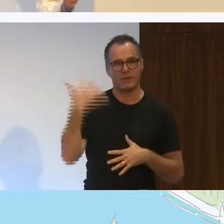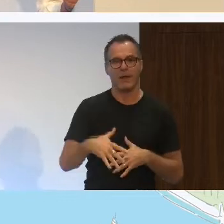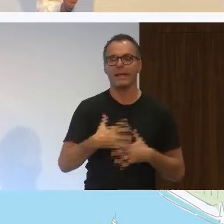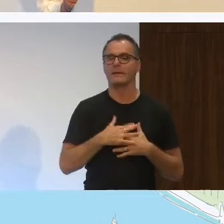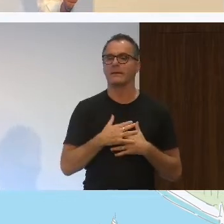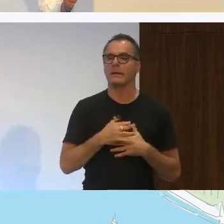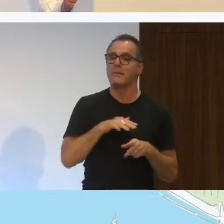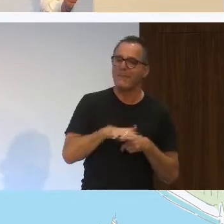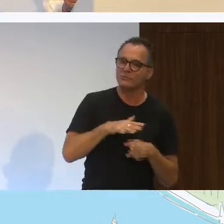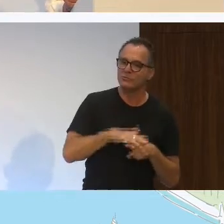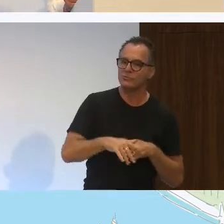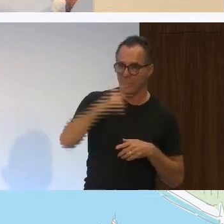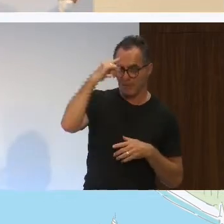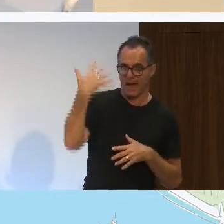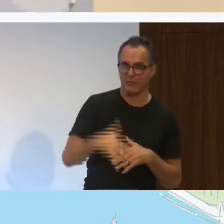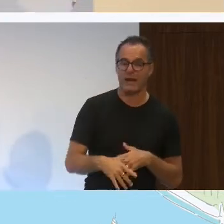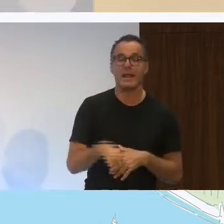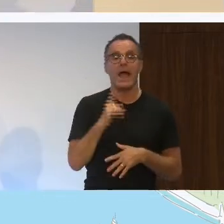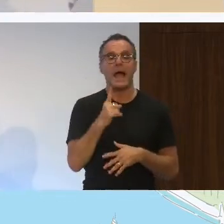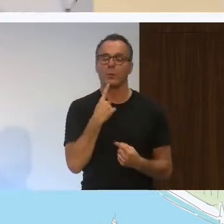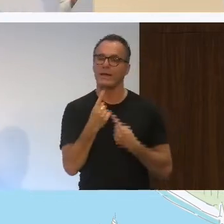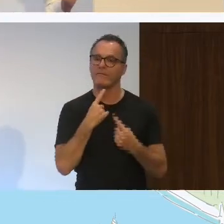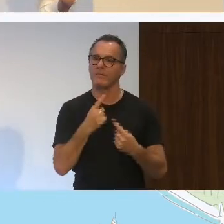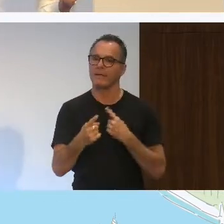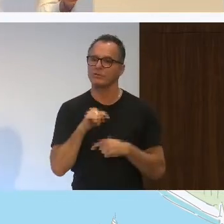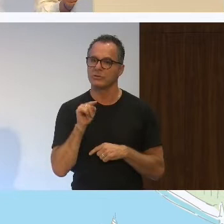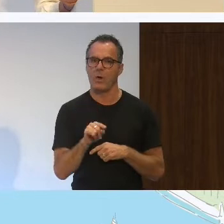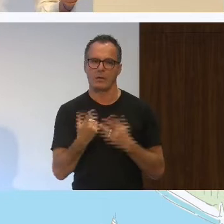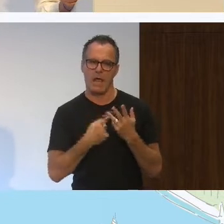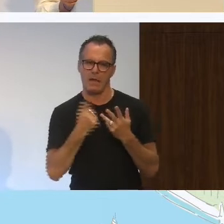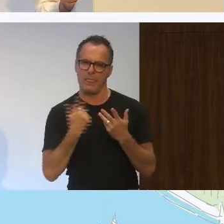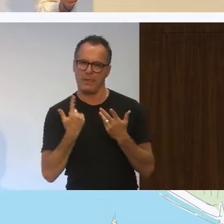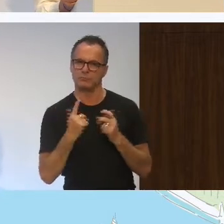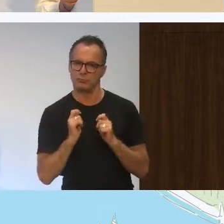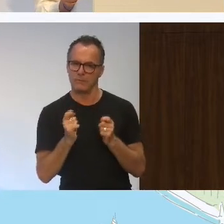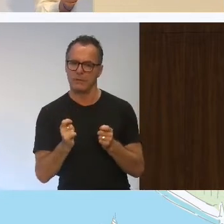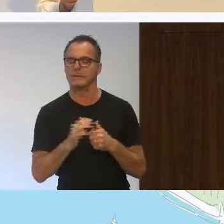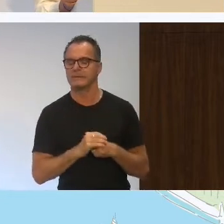and then I've just got one slide on on the latest drug that's coming out. Okay. So